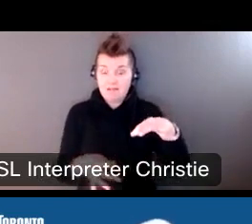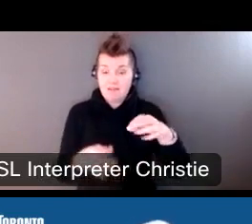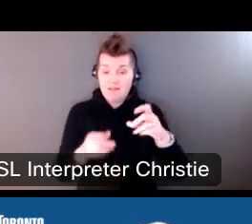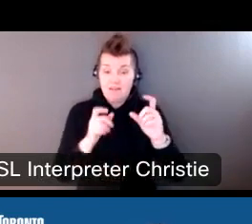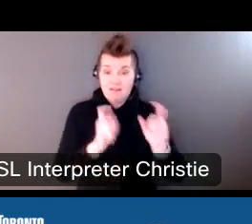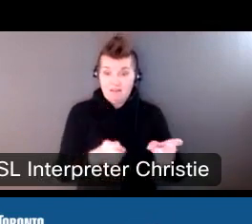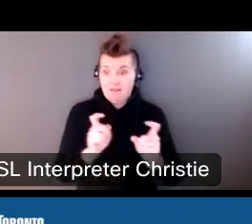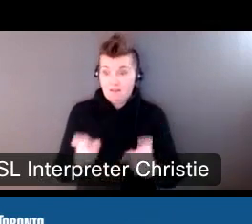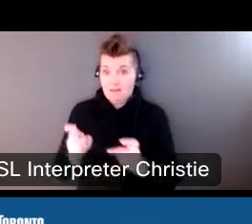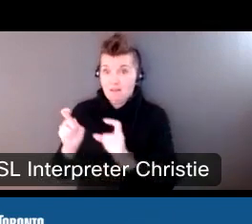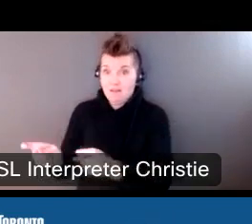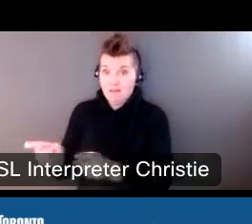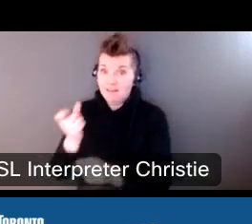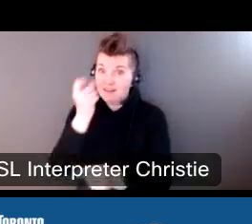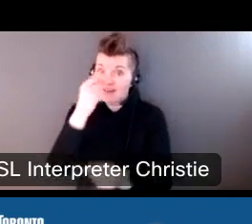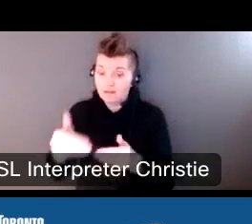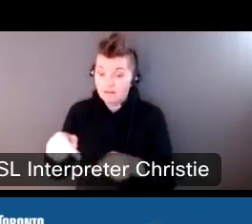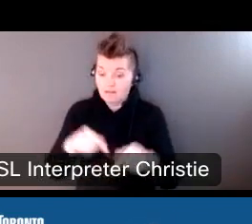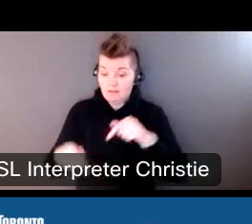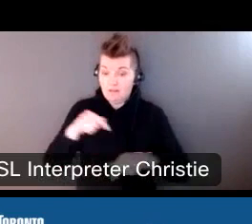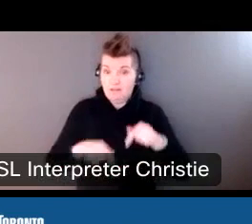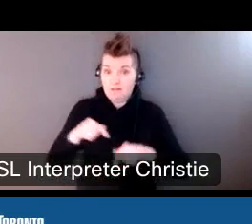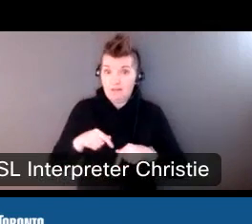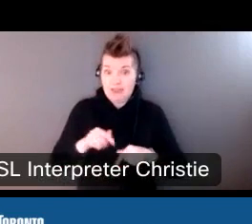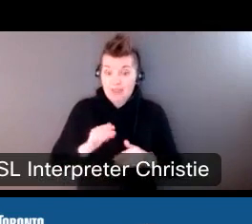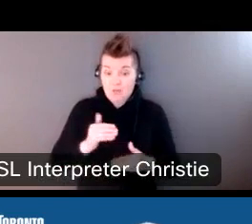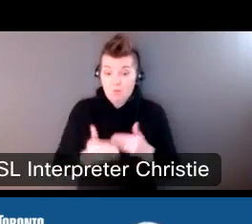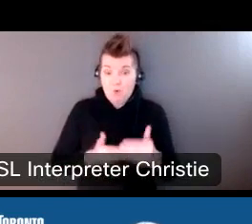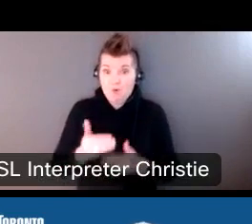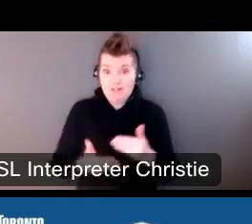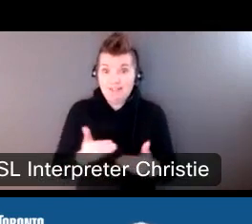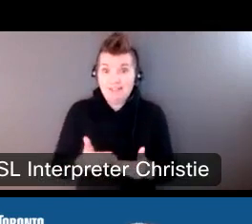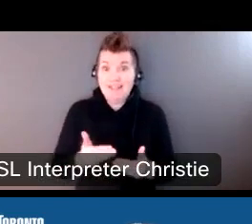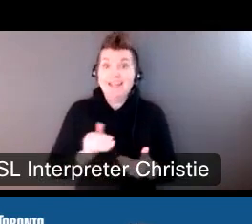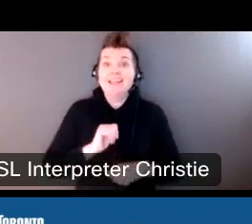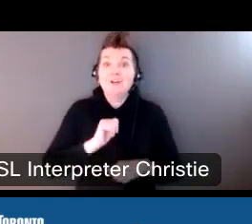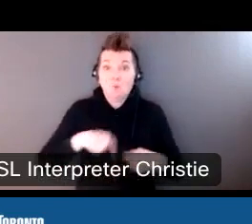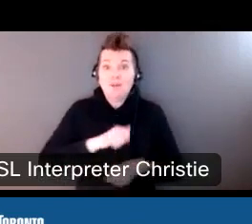process has to meet the terms and conditions that the city set forth, such as for traffic